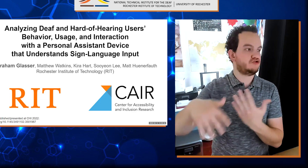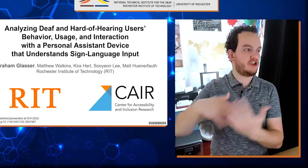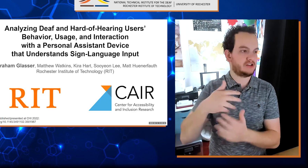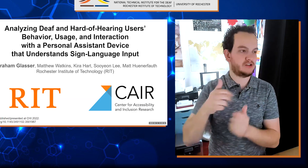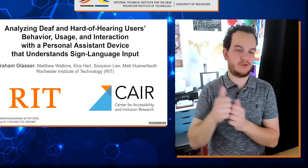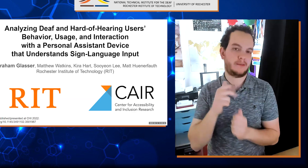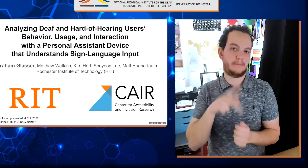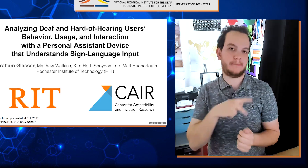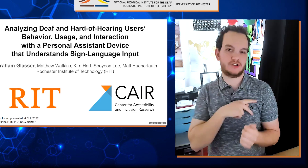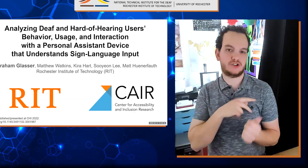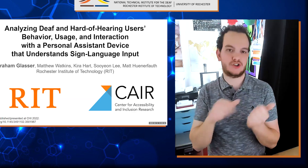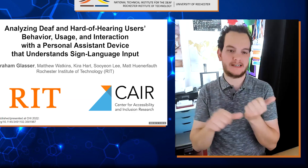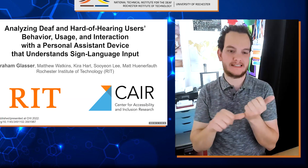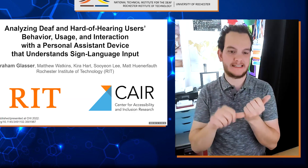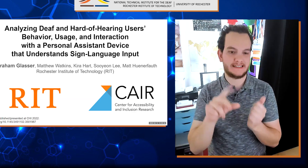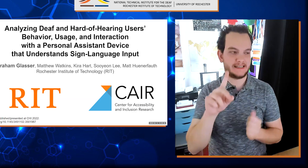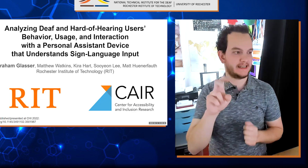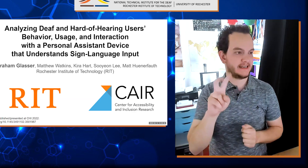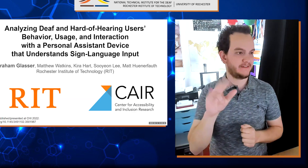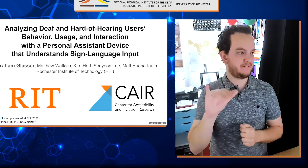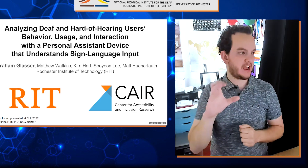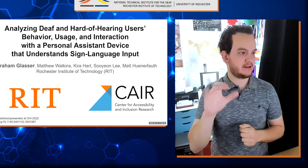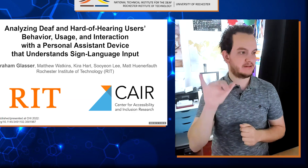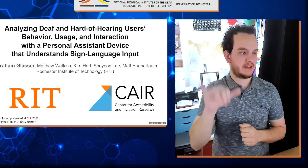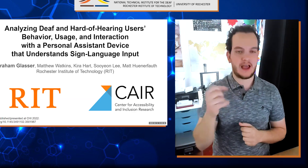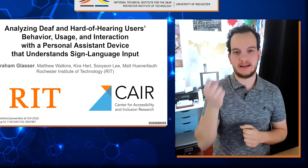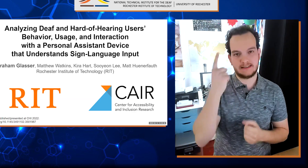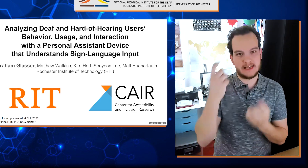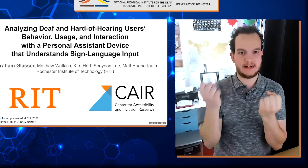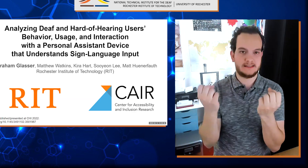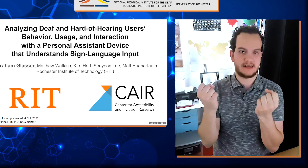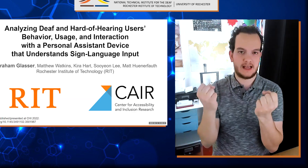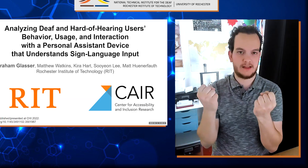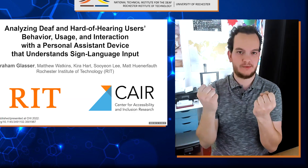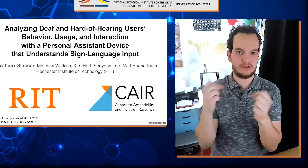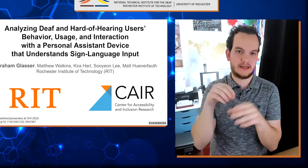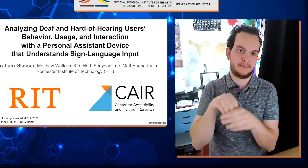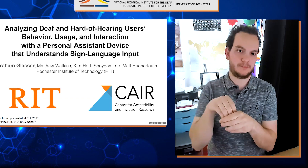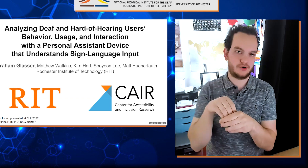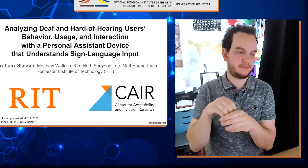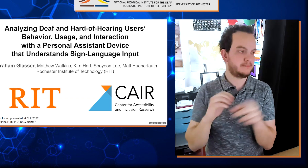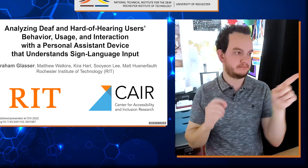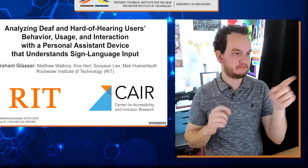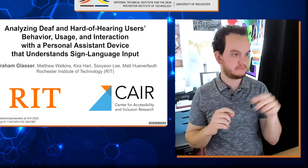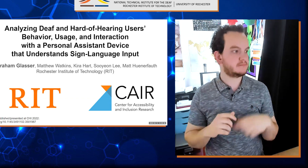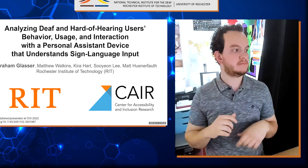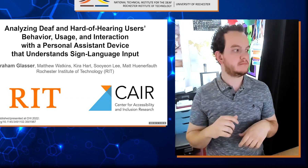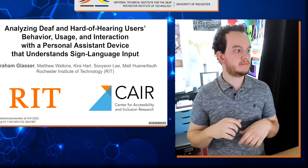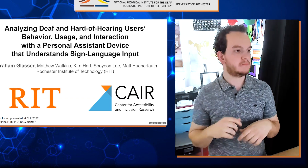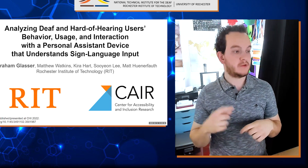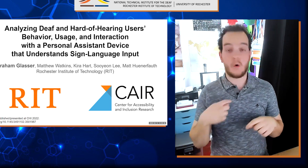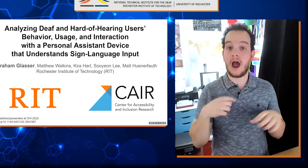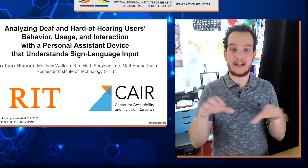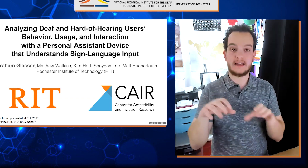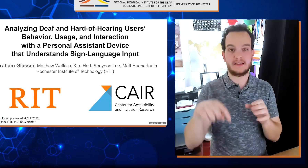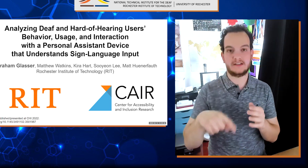"Usage, and Interaction with a Personal Assistant Device that Understands Sign-Language Input."